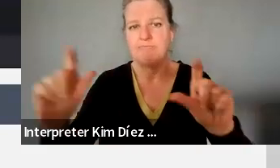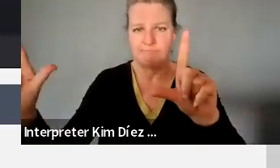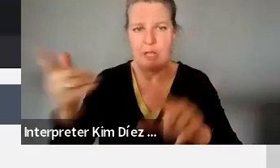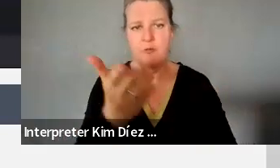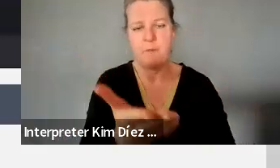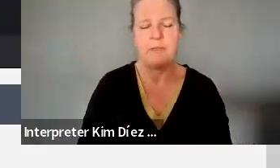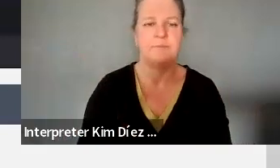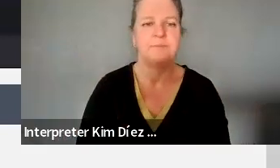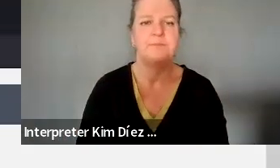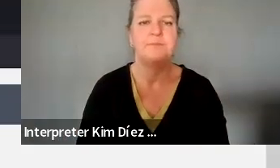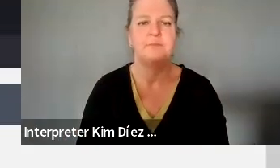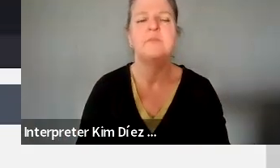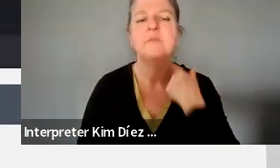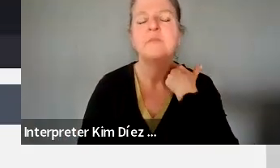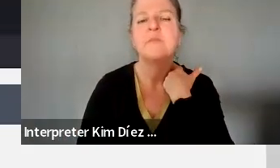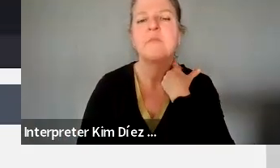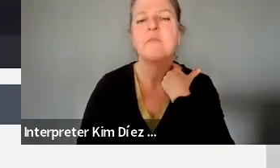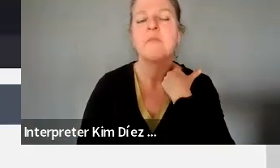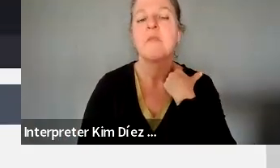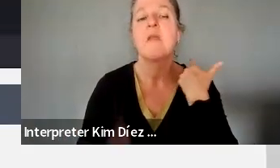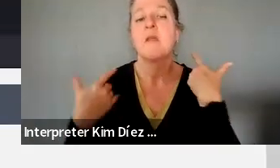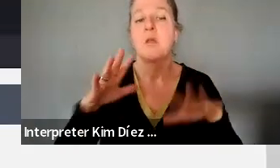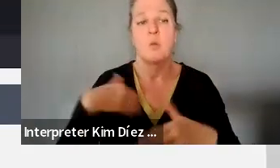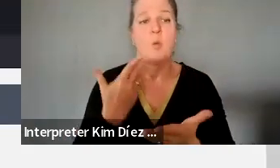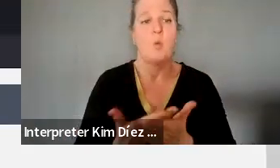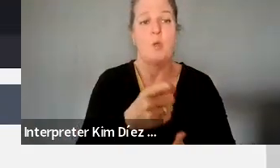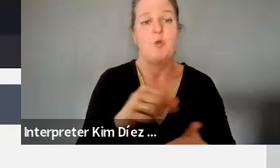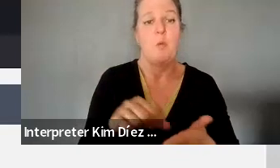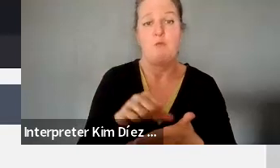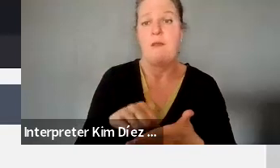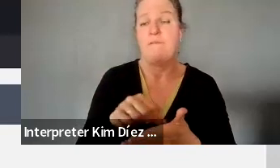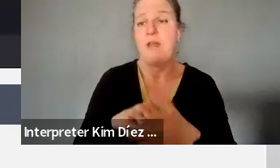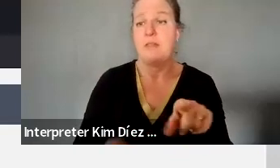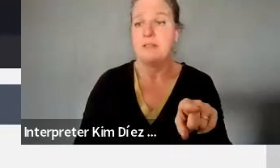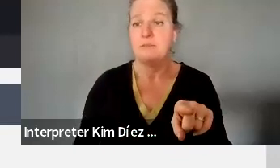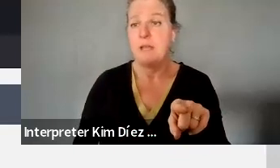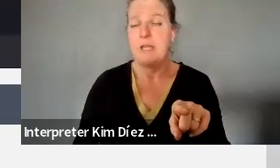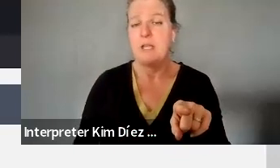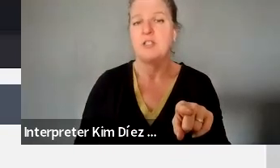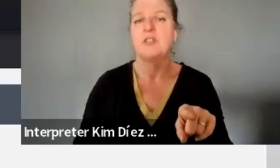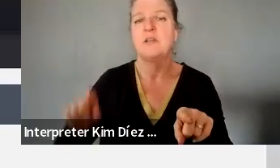and once you're on this page, you'll want to click the remix button.